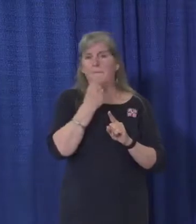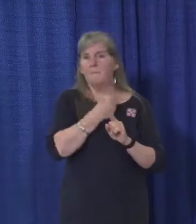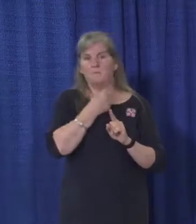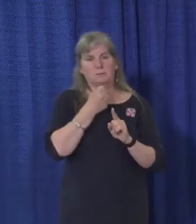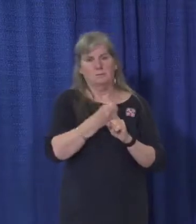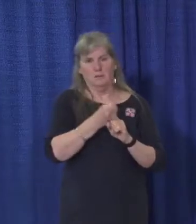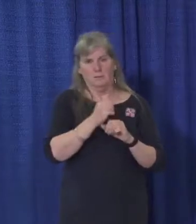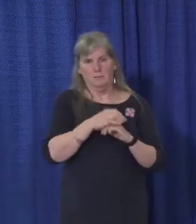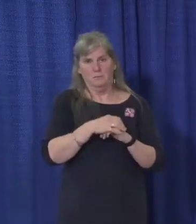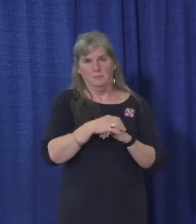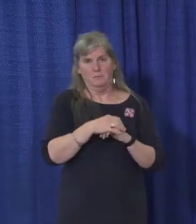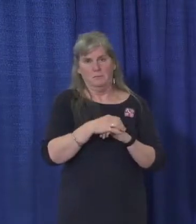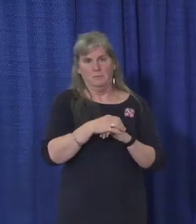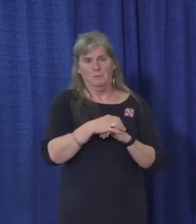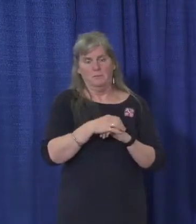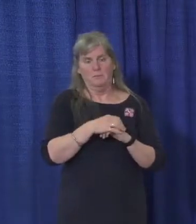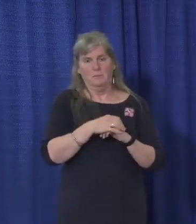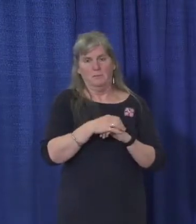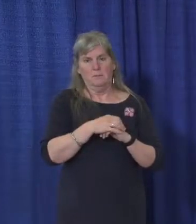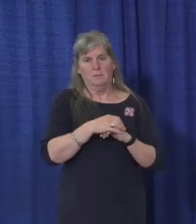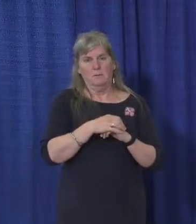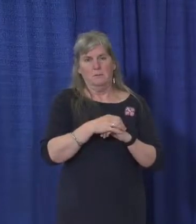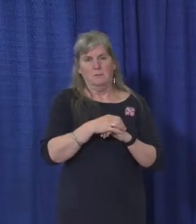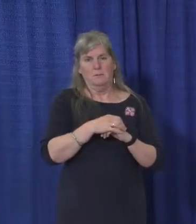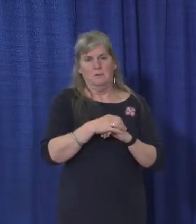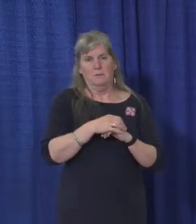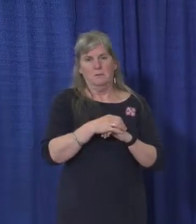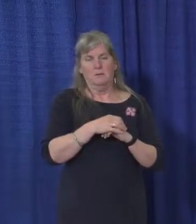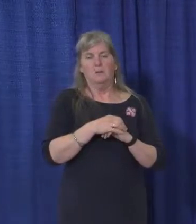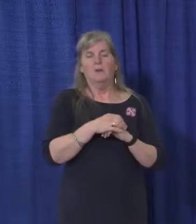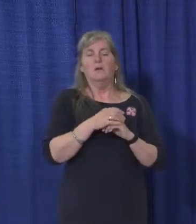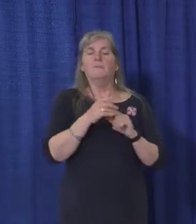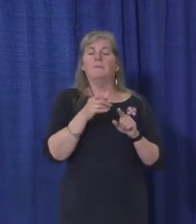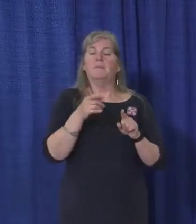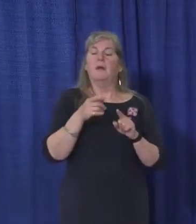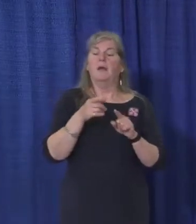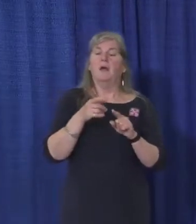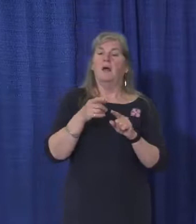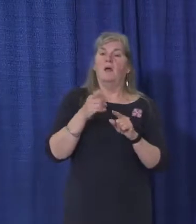low and there has been an impact to recognize the liberatory